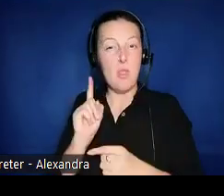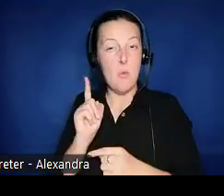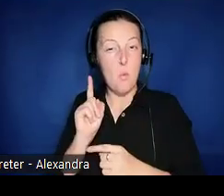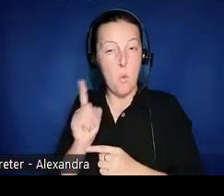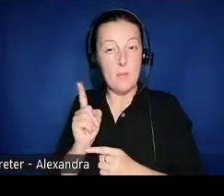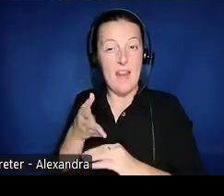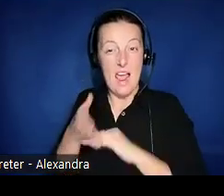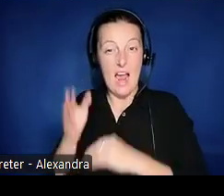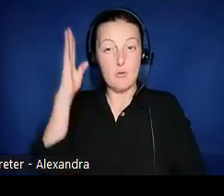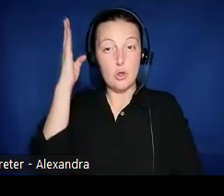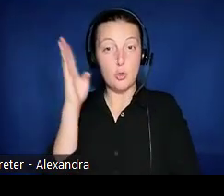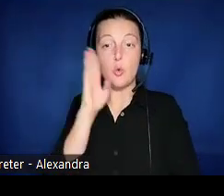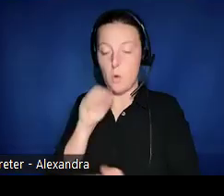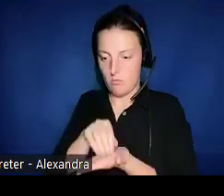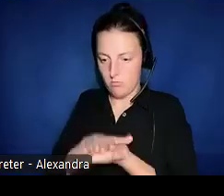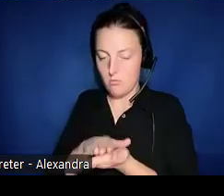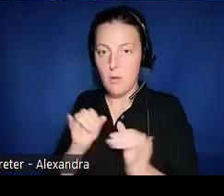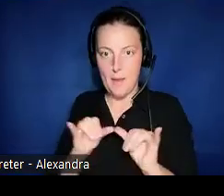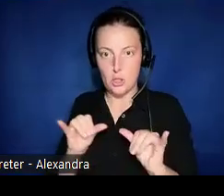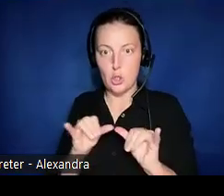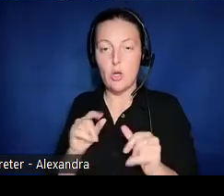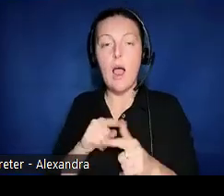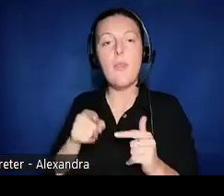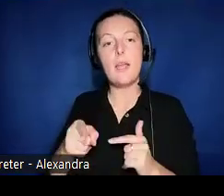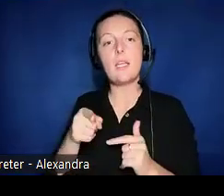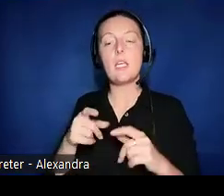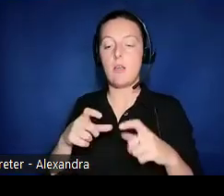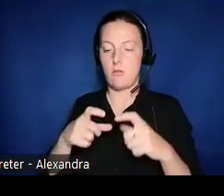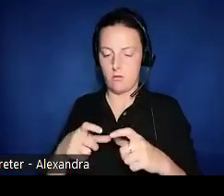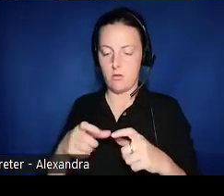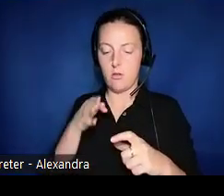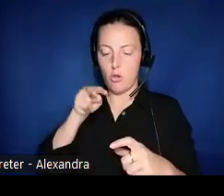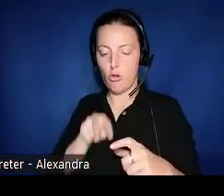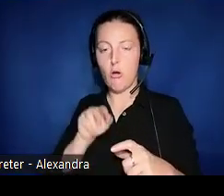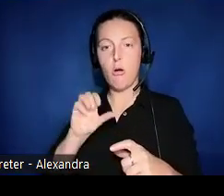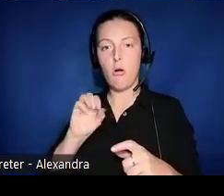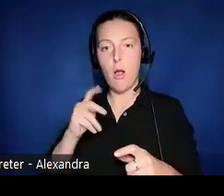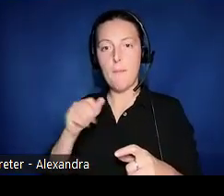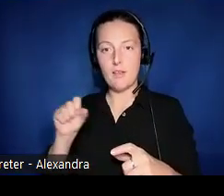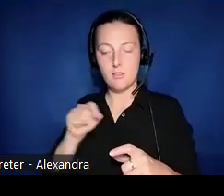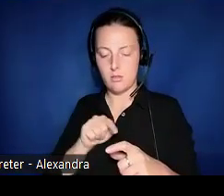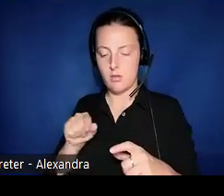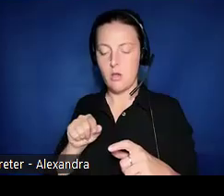then he takes a reading on his compass uh and he sees how far off his compass is from what he now